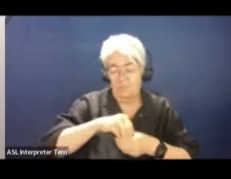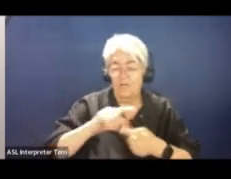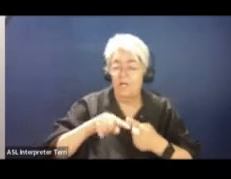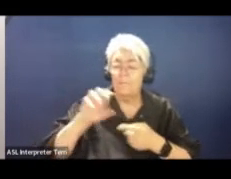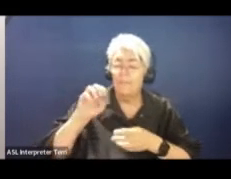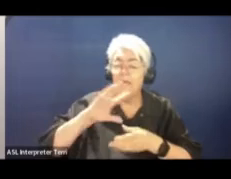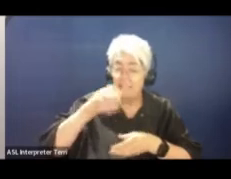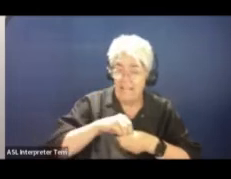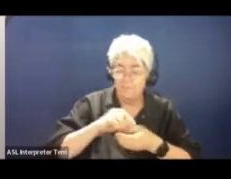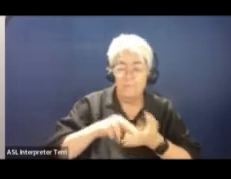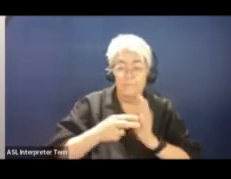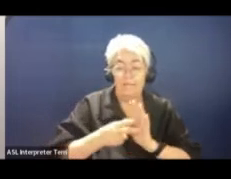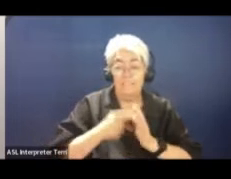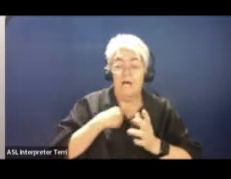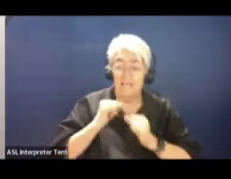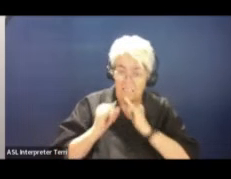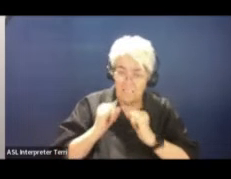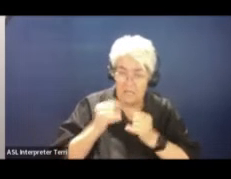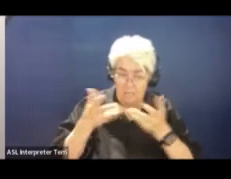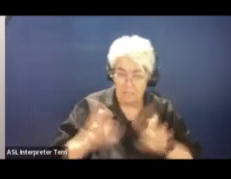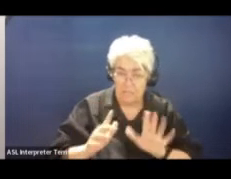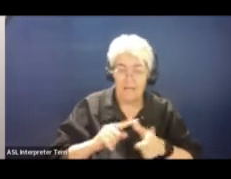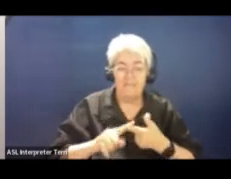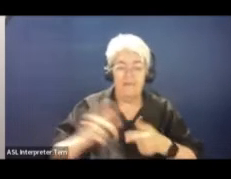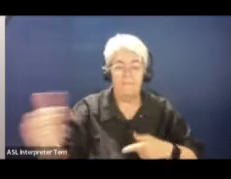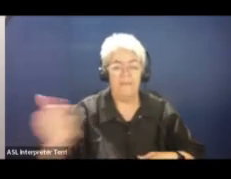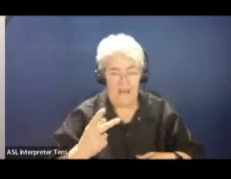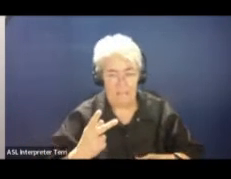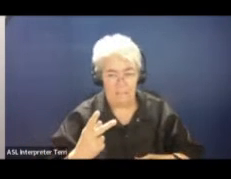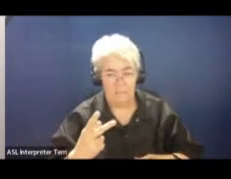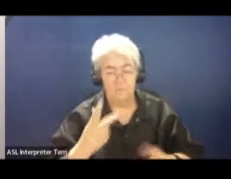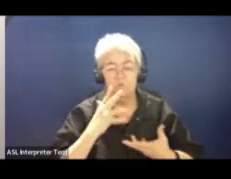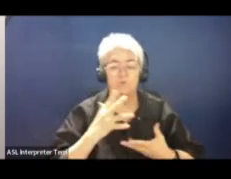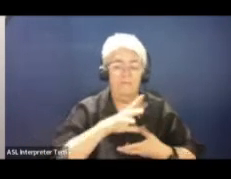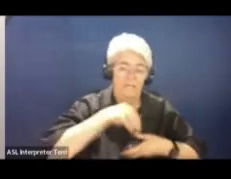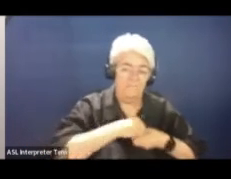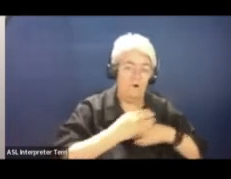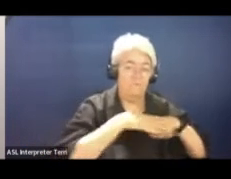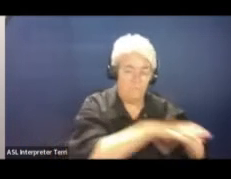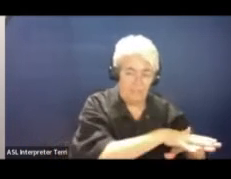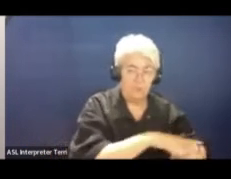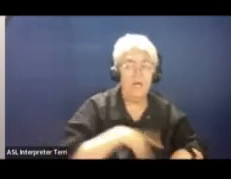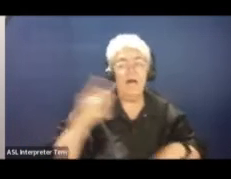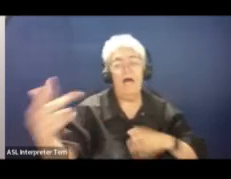survivor actually follow through to continue services with the reentry program and further with the Brain Injury Alliance. So it